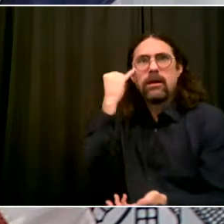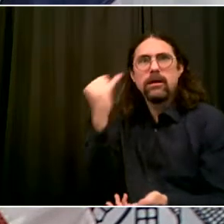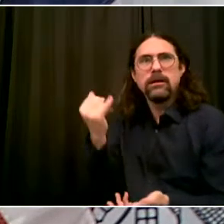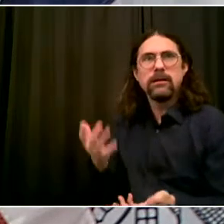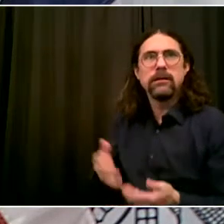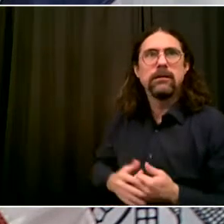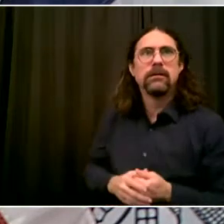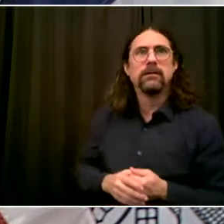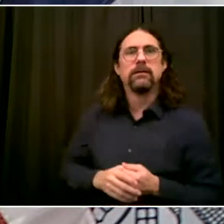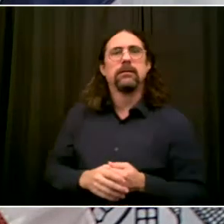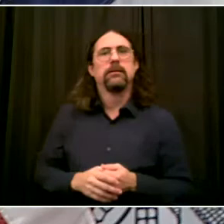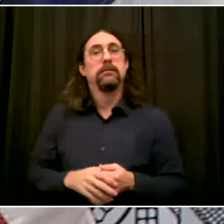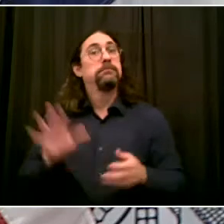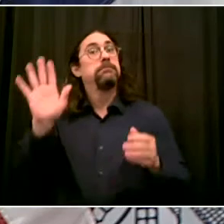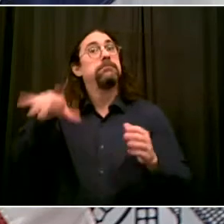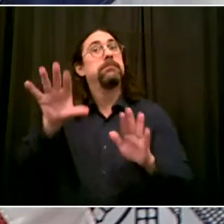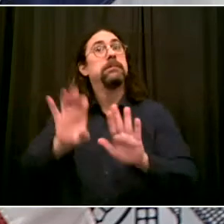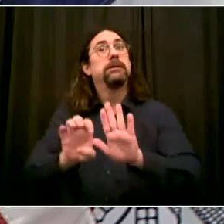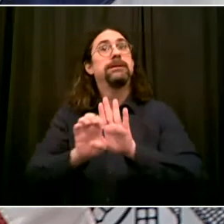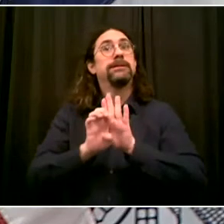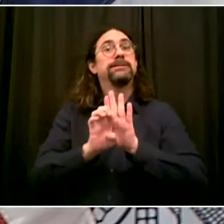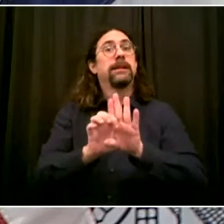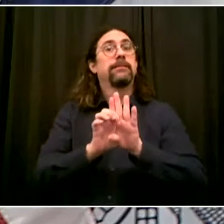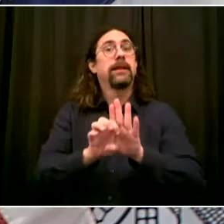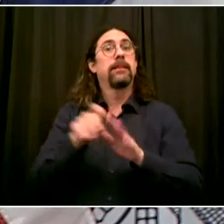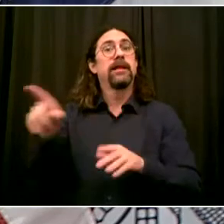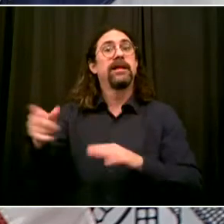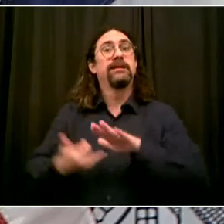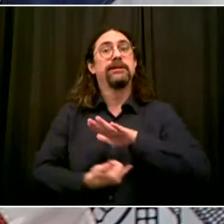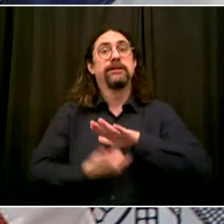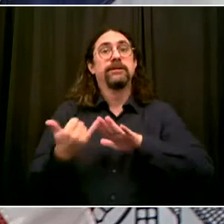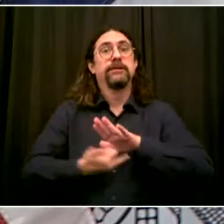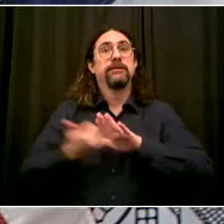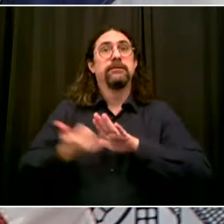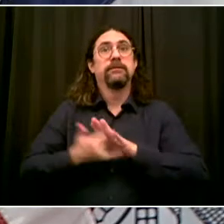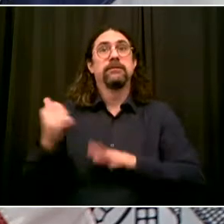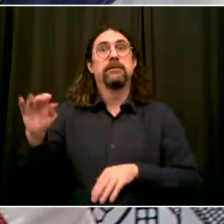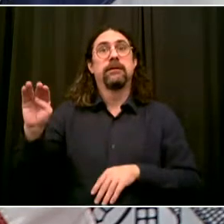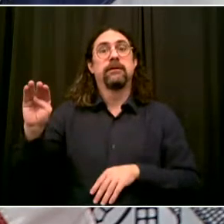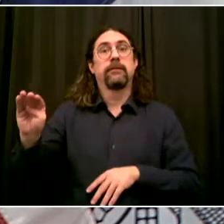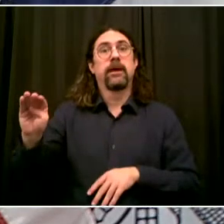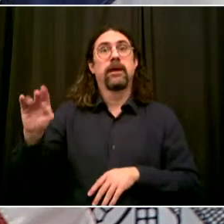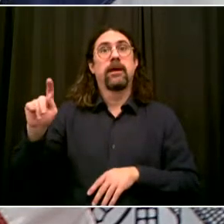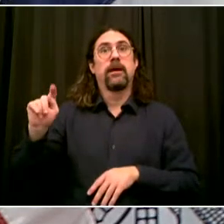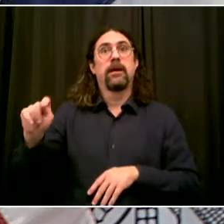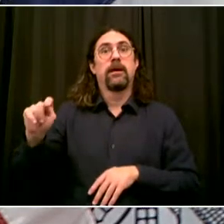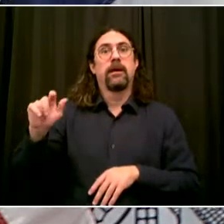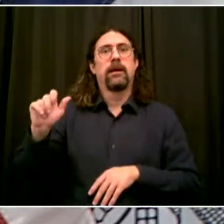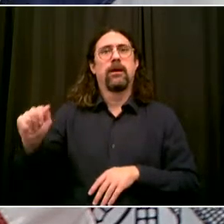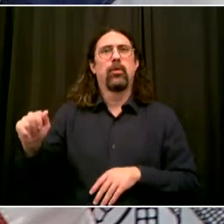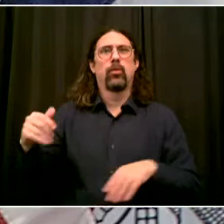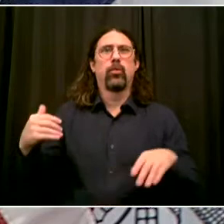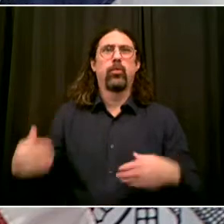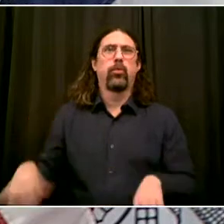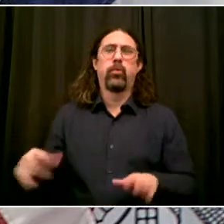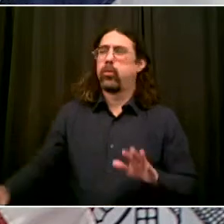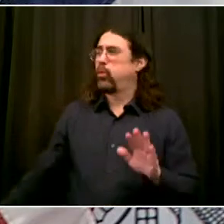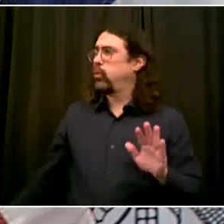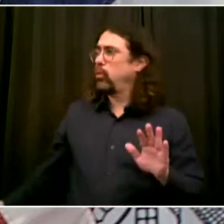INCREASED RIDEDERSHIPIP, BESIDES WAITING